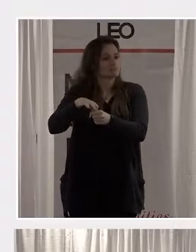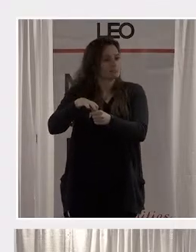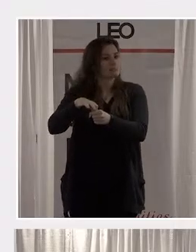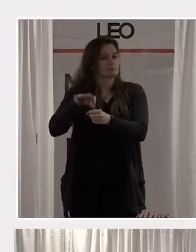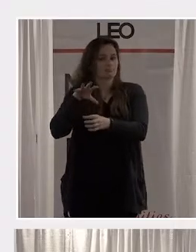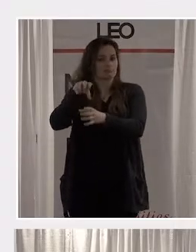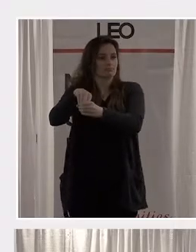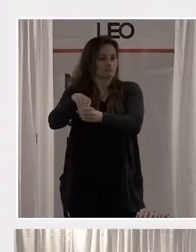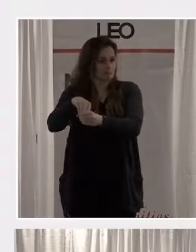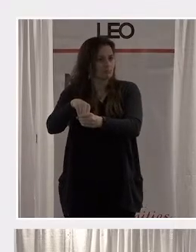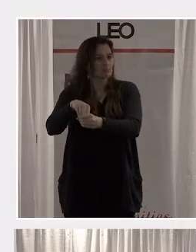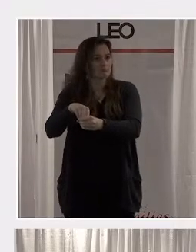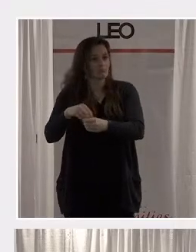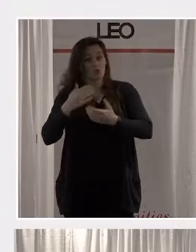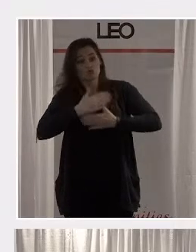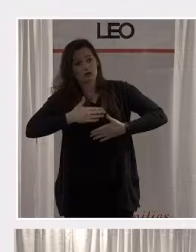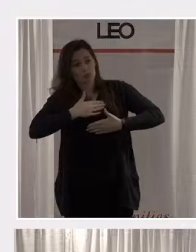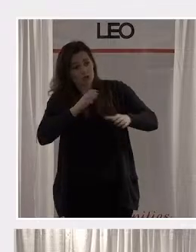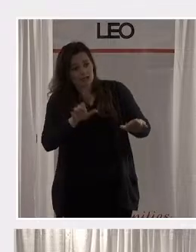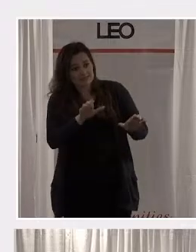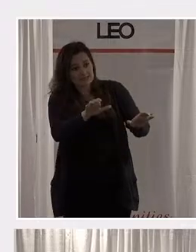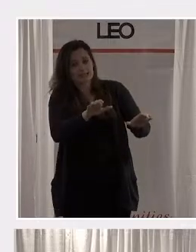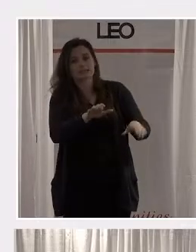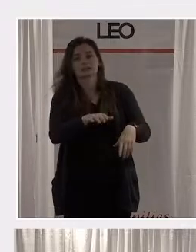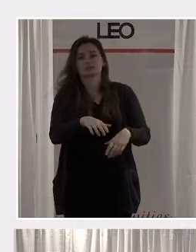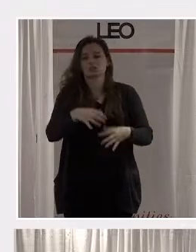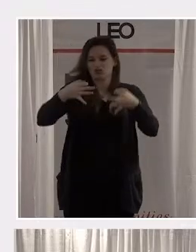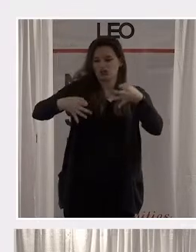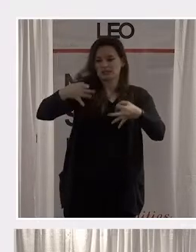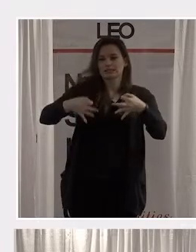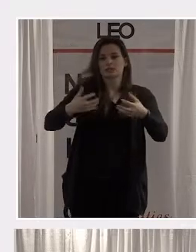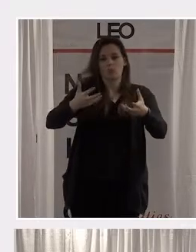RECREATIONAL ACTIVITIES, AND JUSTICE